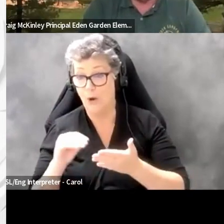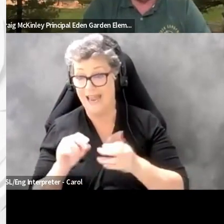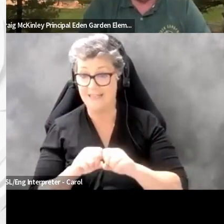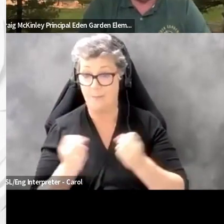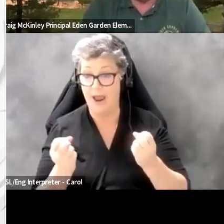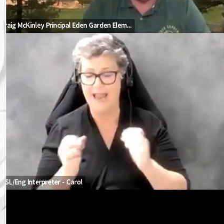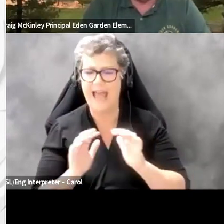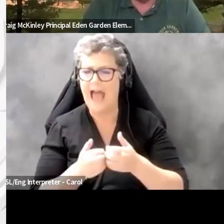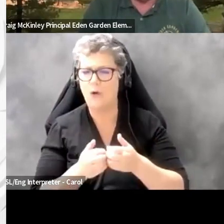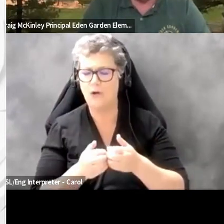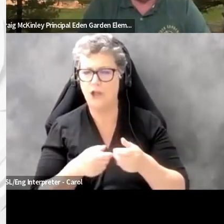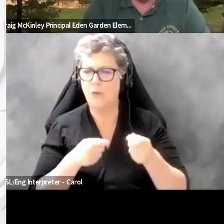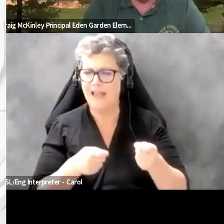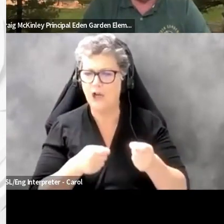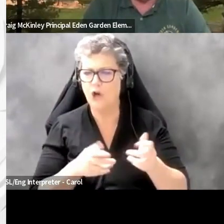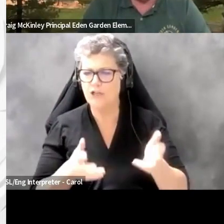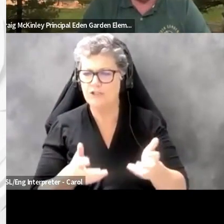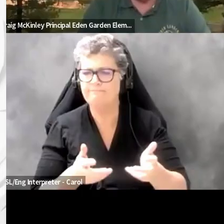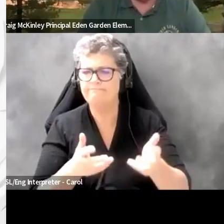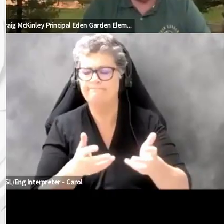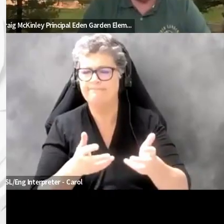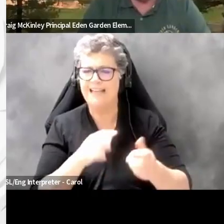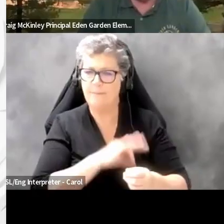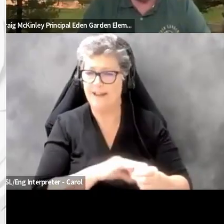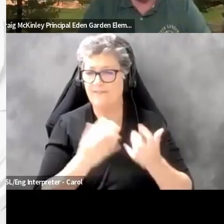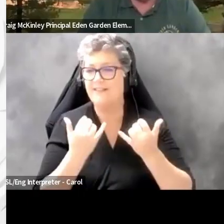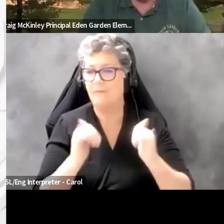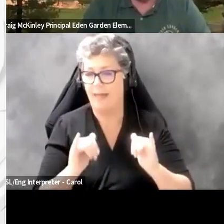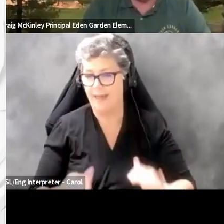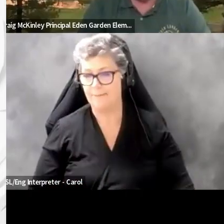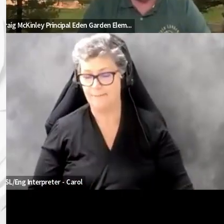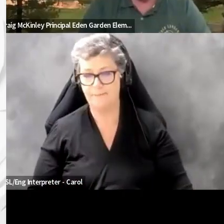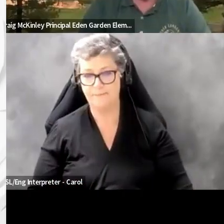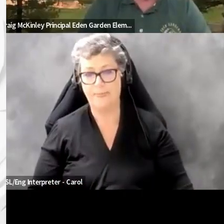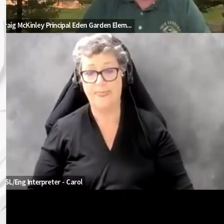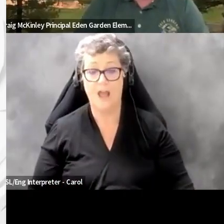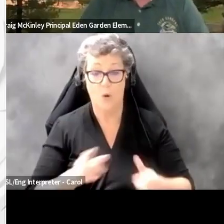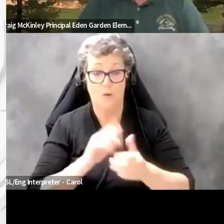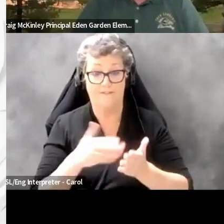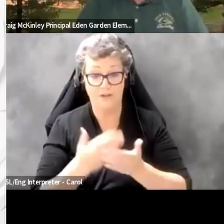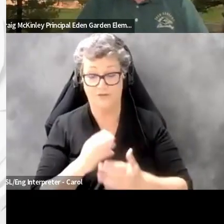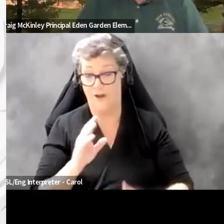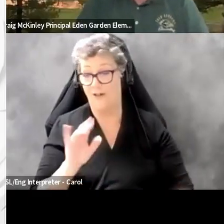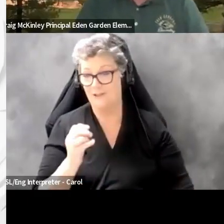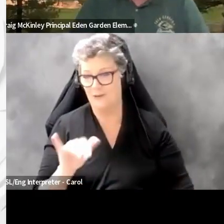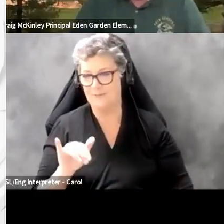educate on the benefits of play in your programs? Joy Slater: Well first of all I love that people